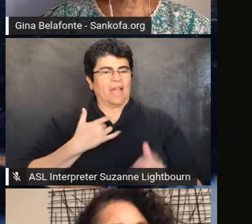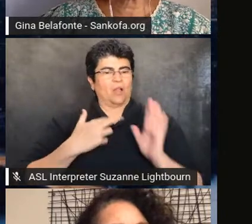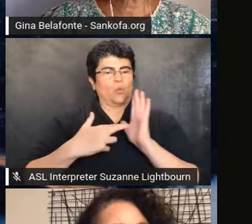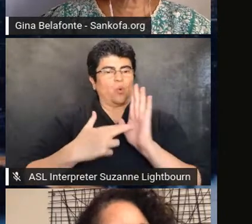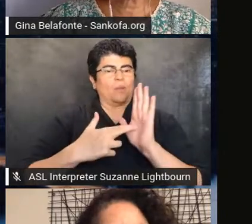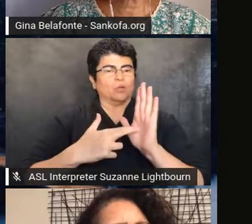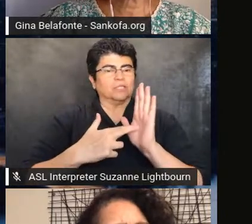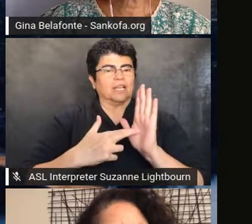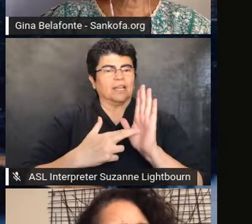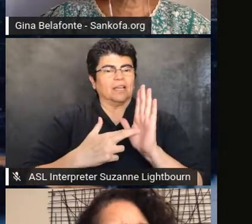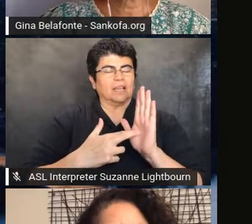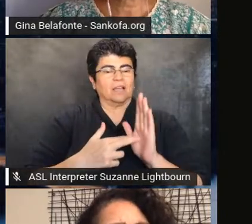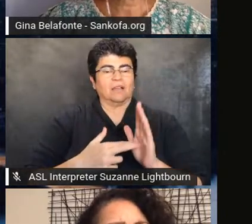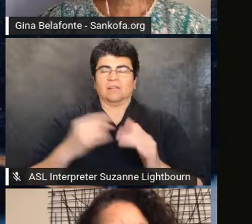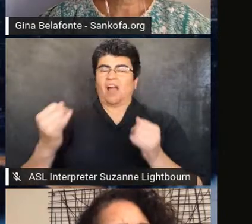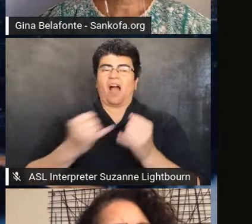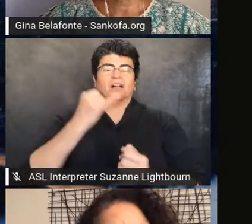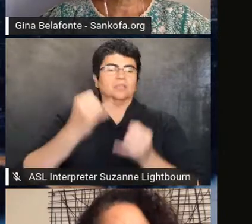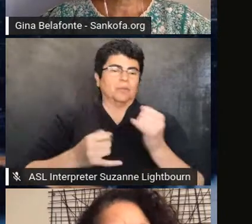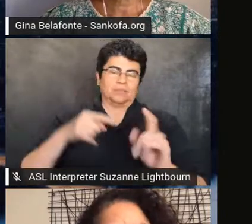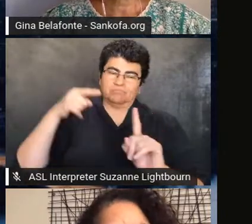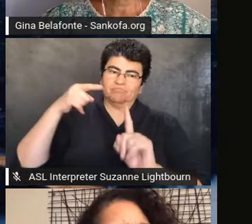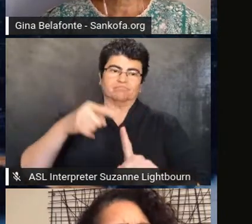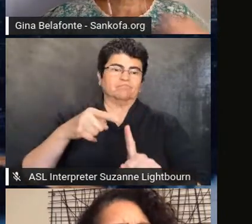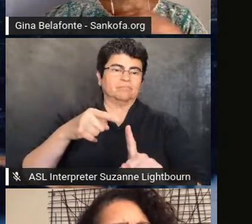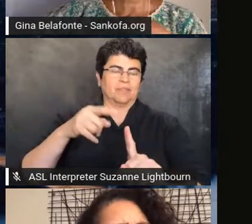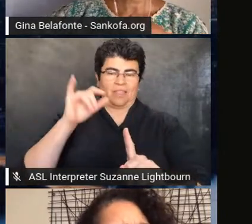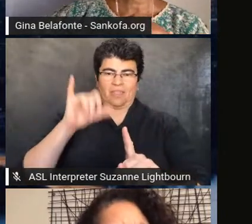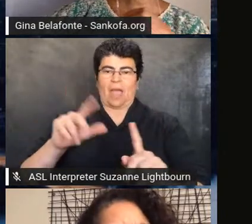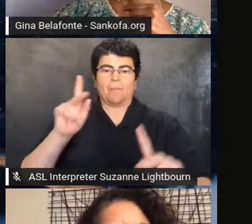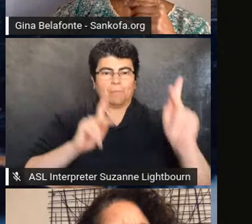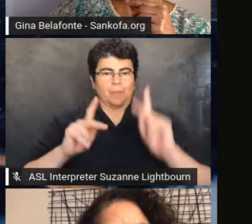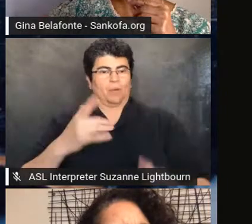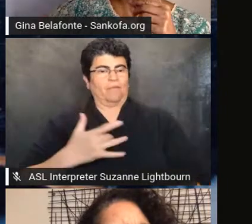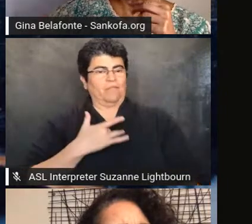And ultimately, that's what this is all about, that people feel a part,